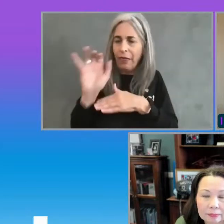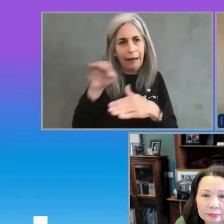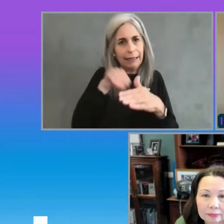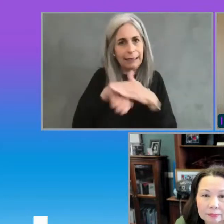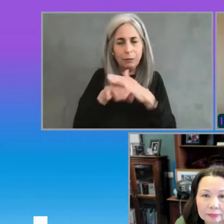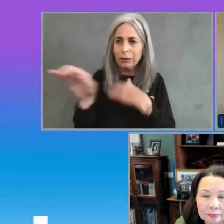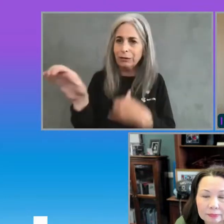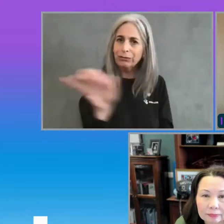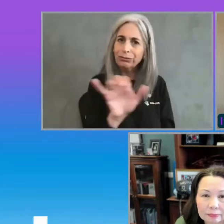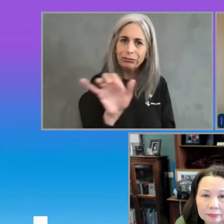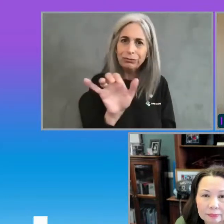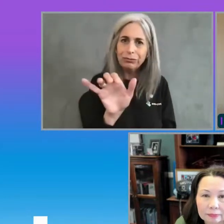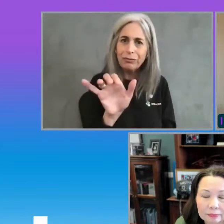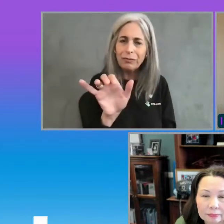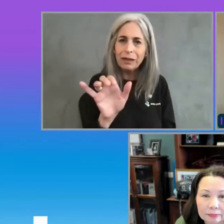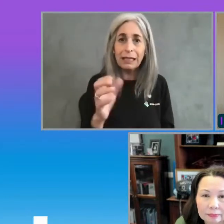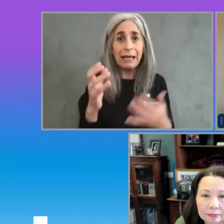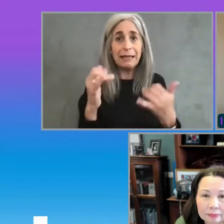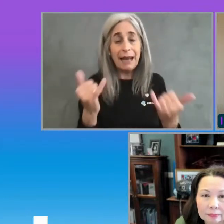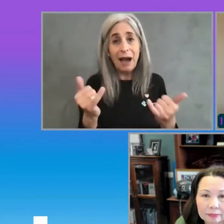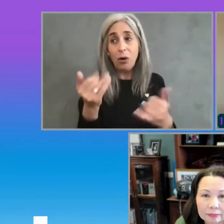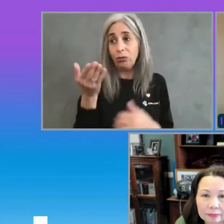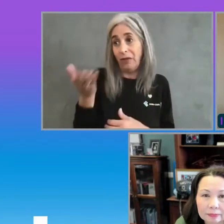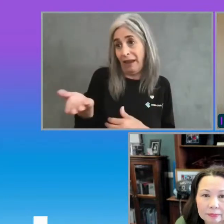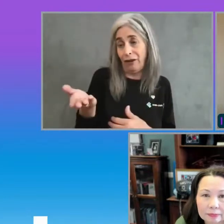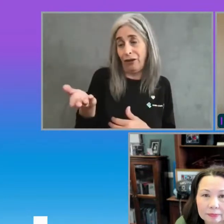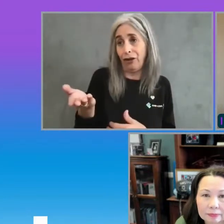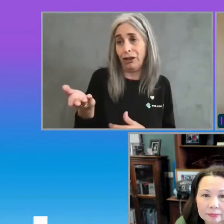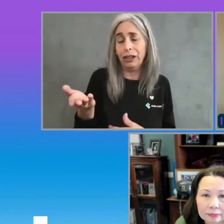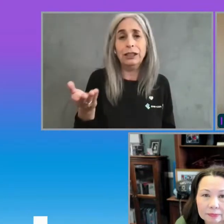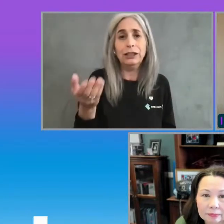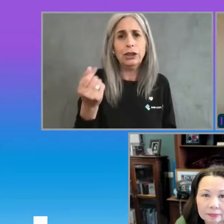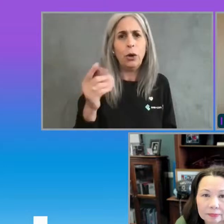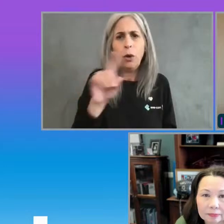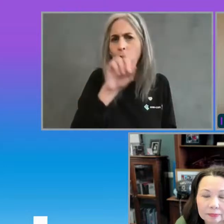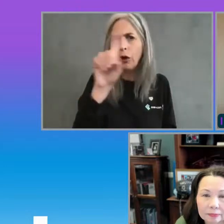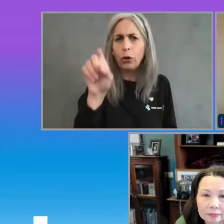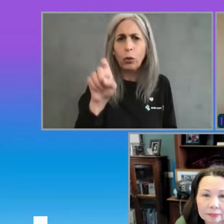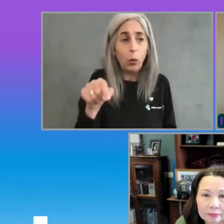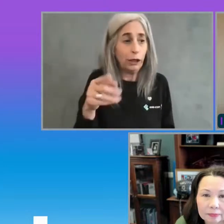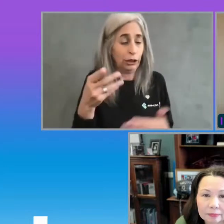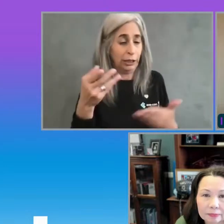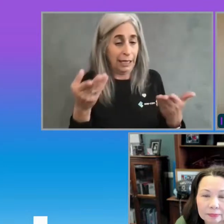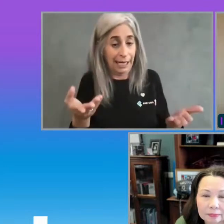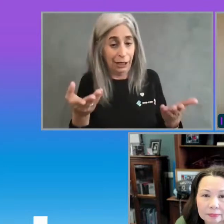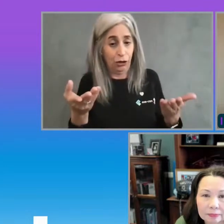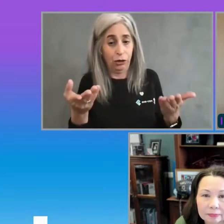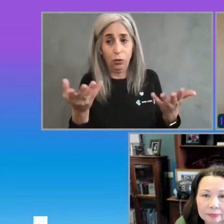that accessibility. And now that's there. So the question is